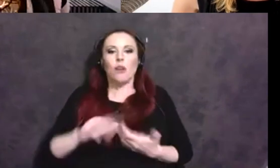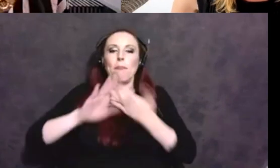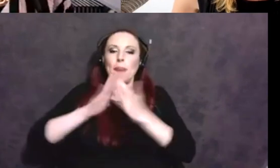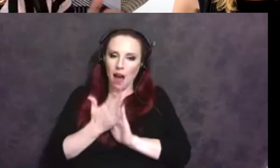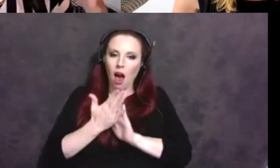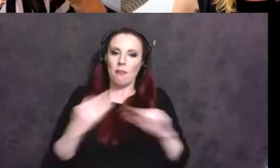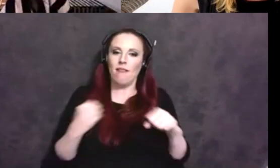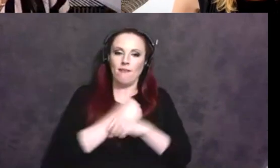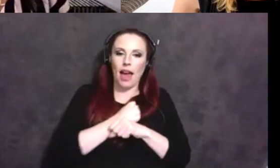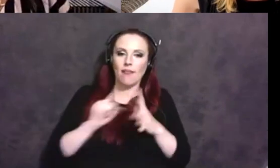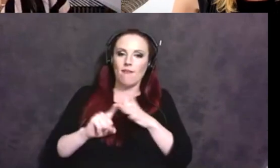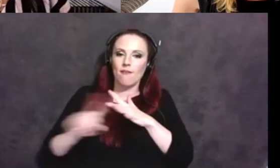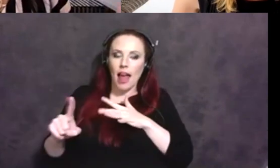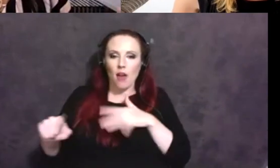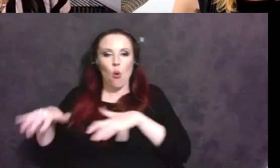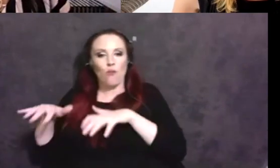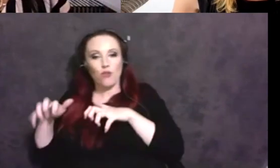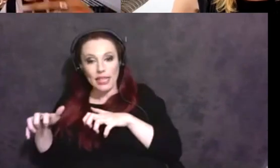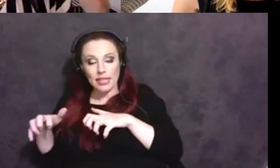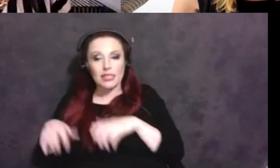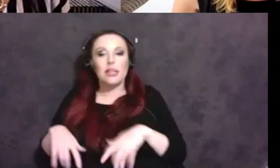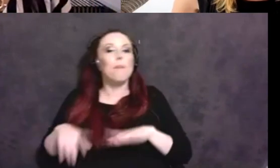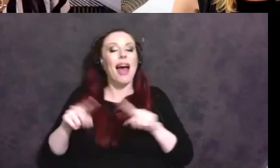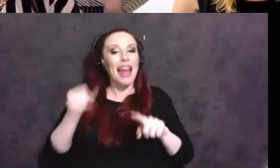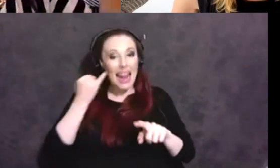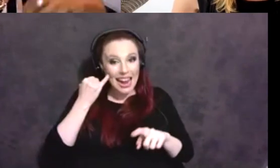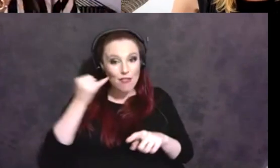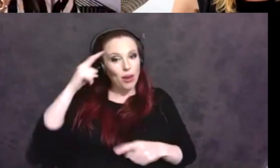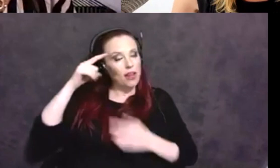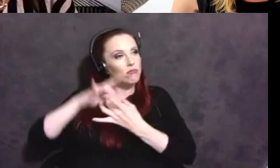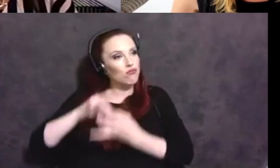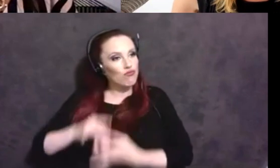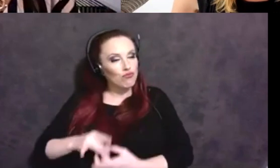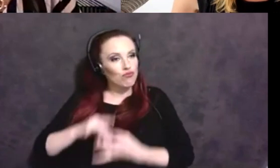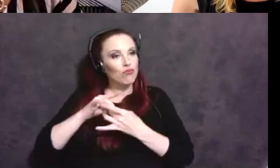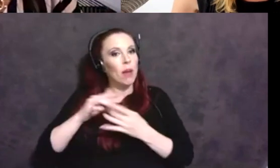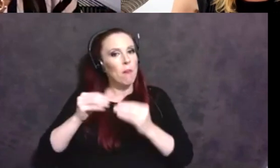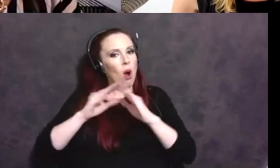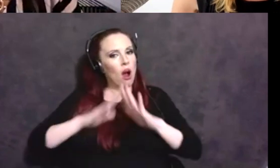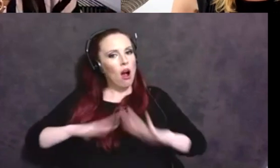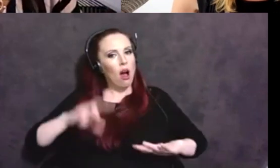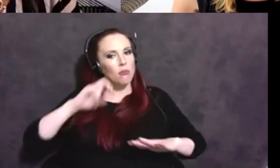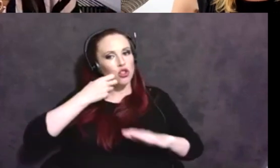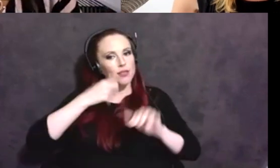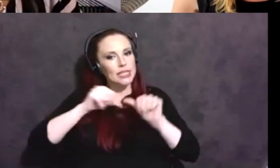are lots of threats stimulating the environment, the body is going you are in danger, pushing